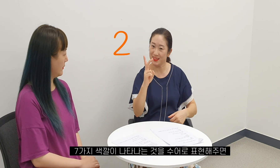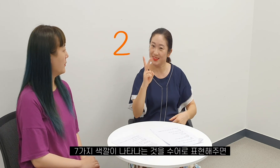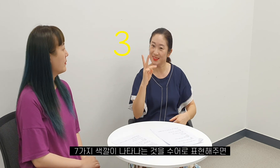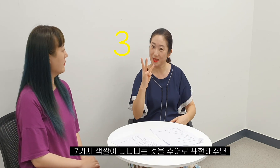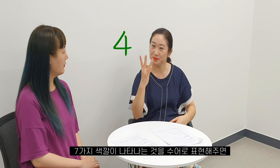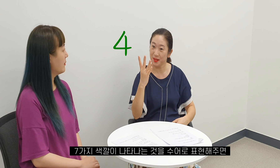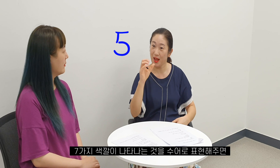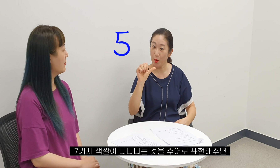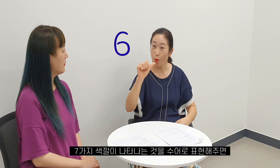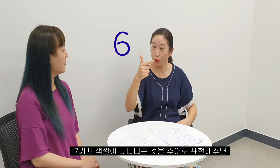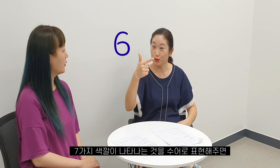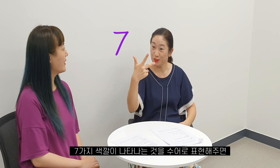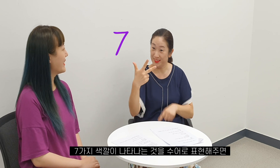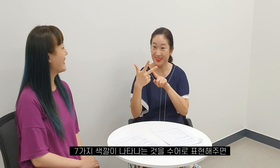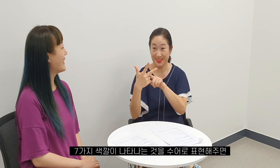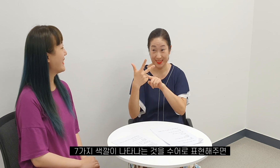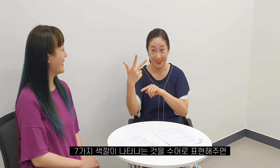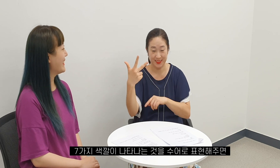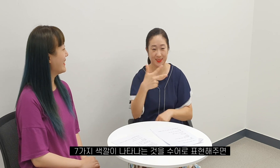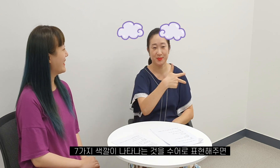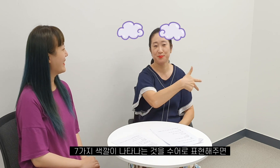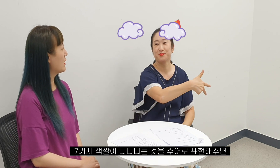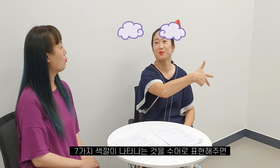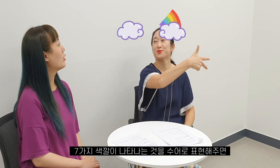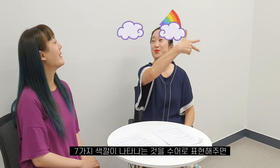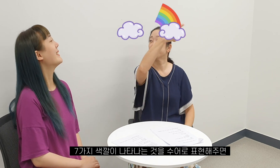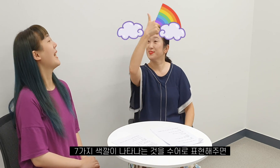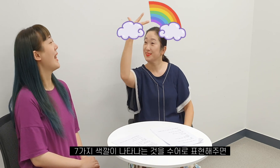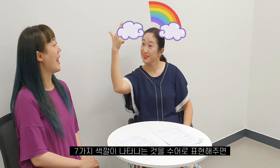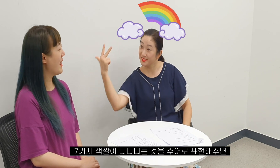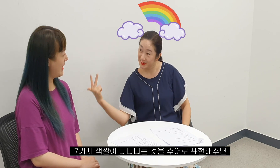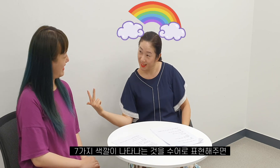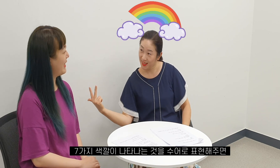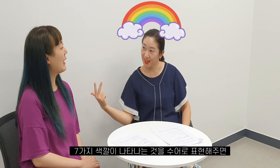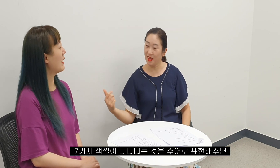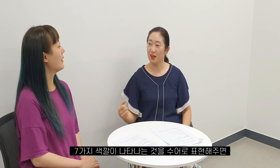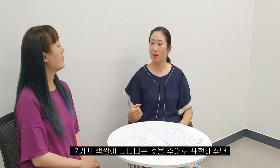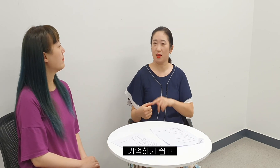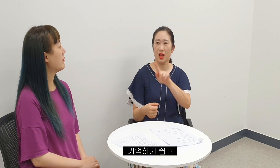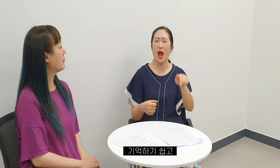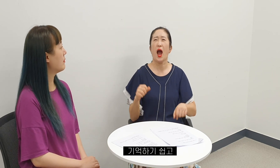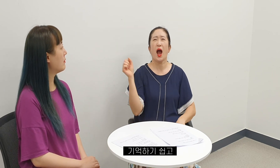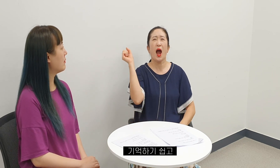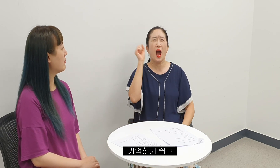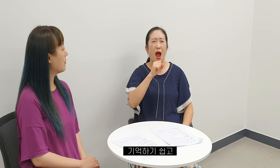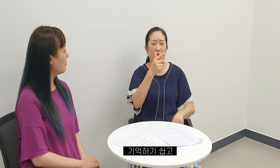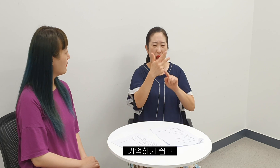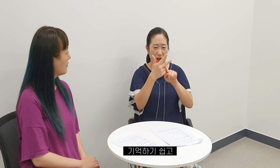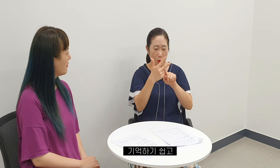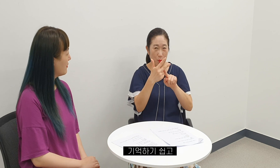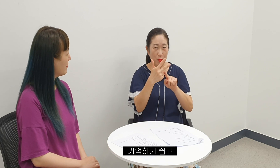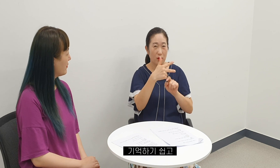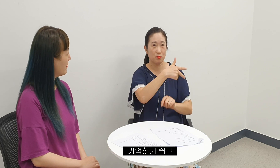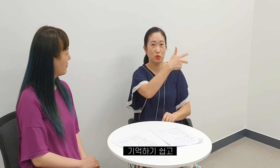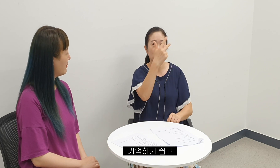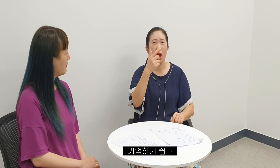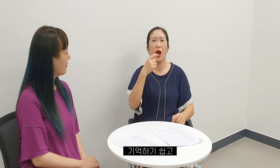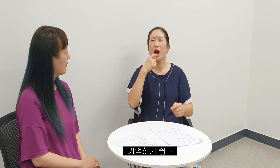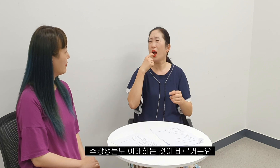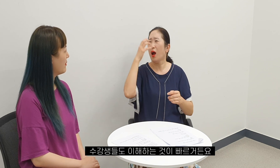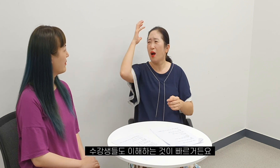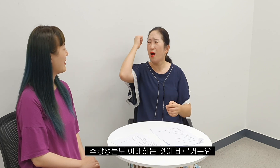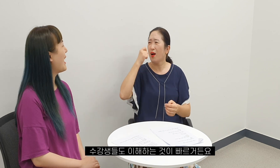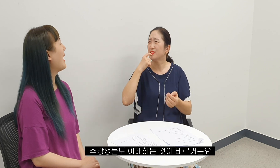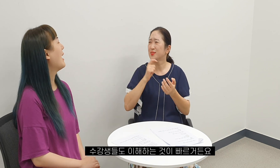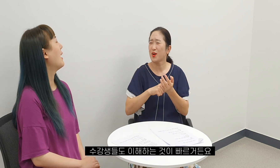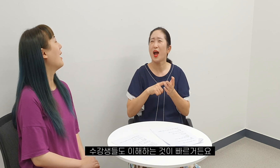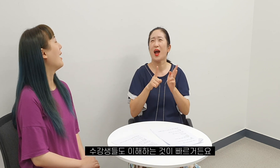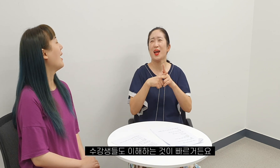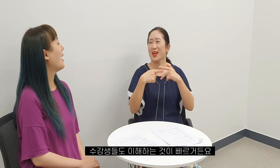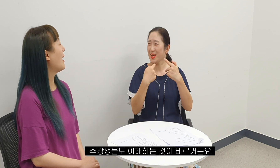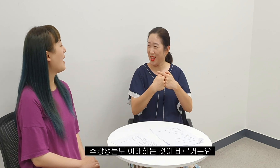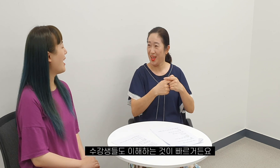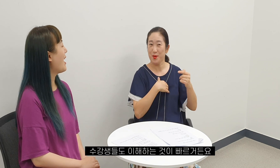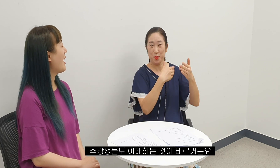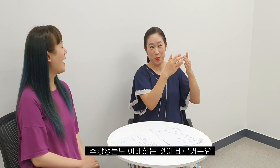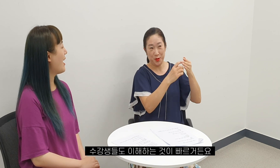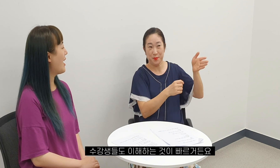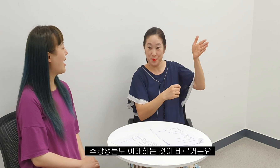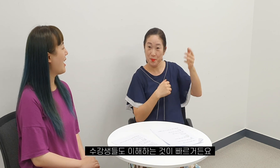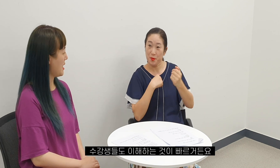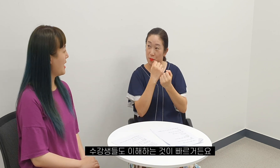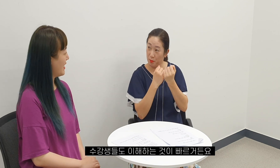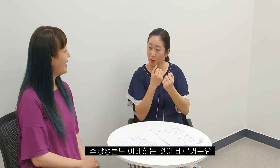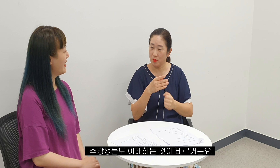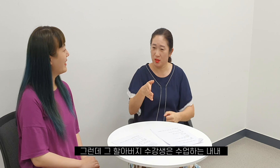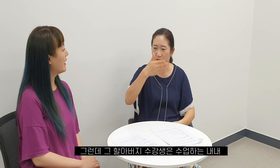it is easy to remember and it is quick for students to understand.